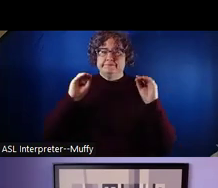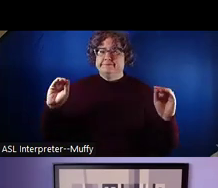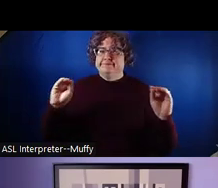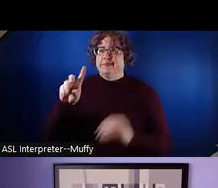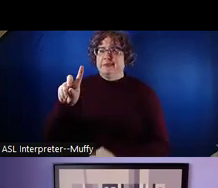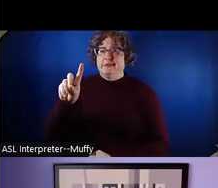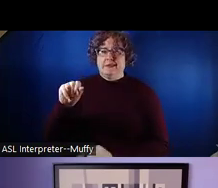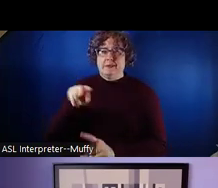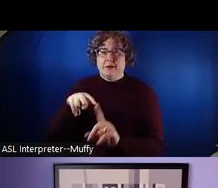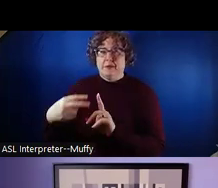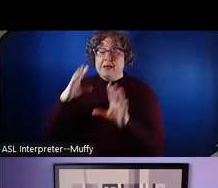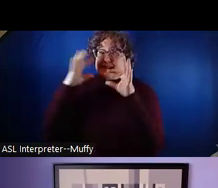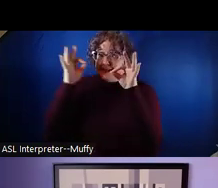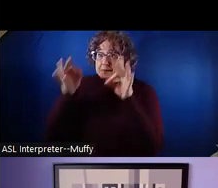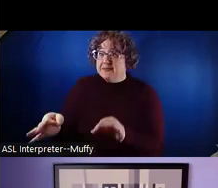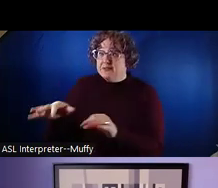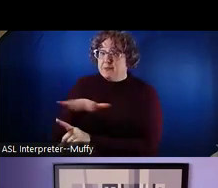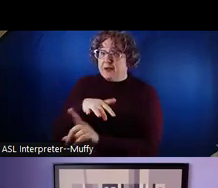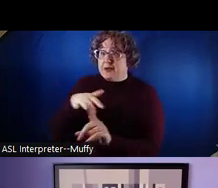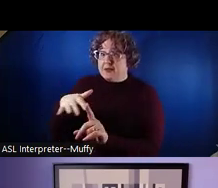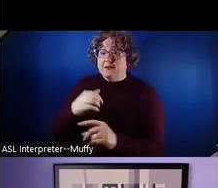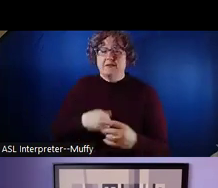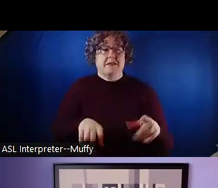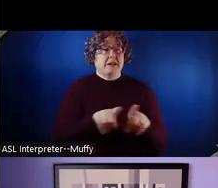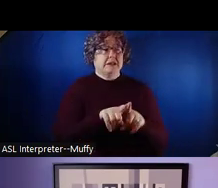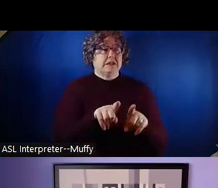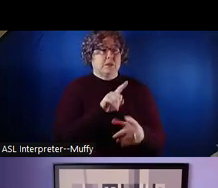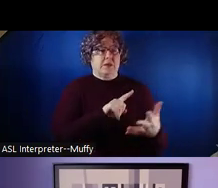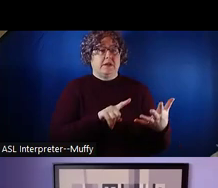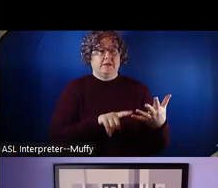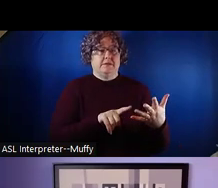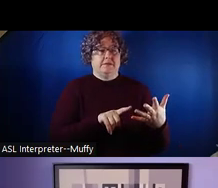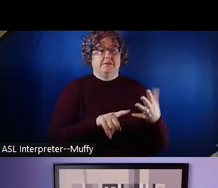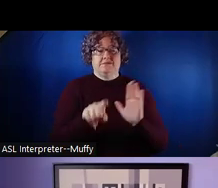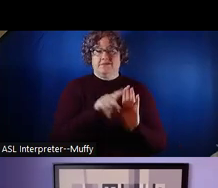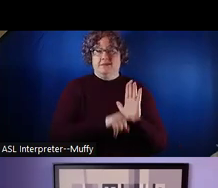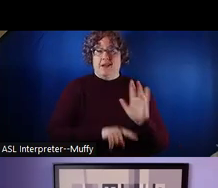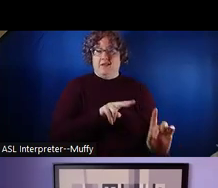in decision-making spaces, as well as negative perceptions of and assumptions